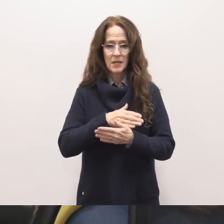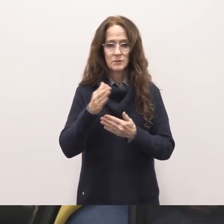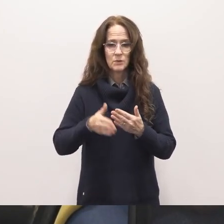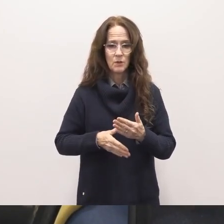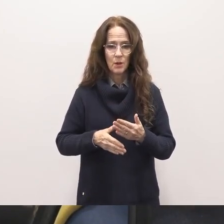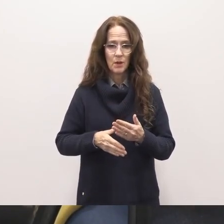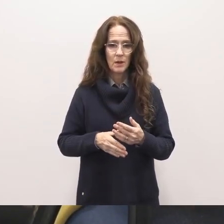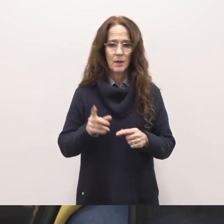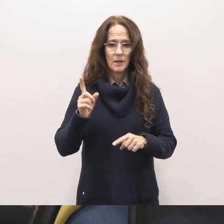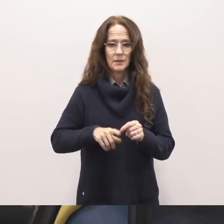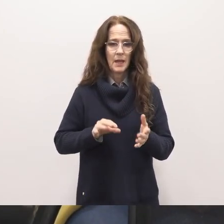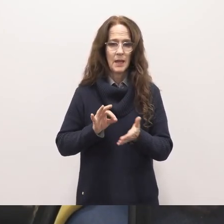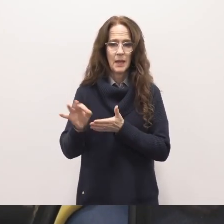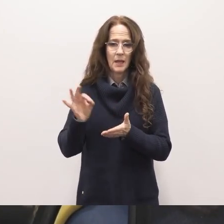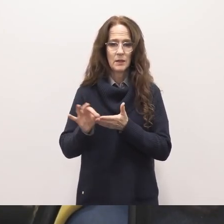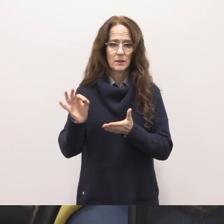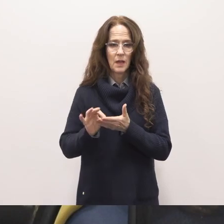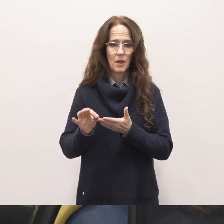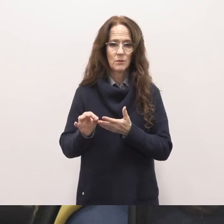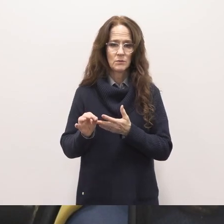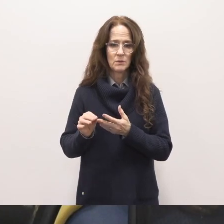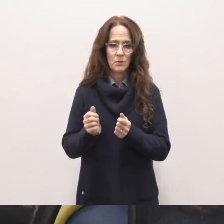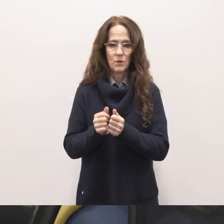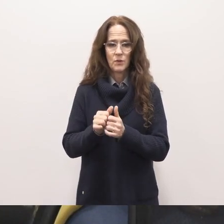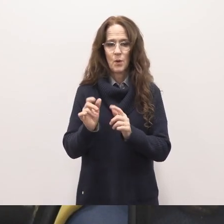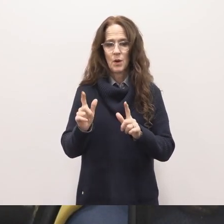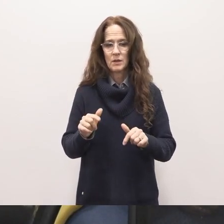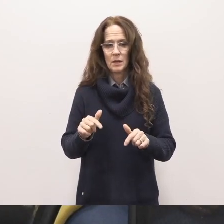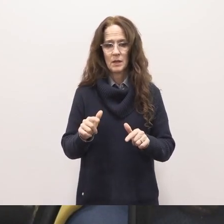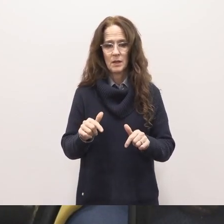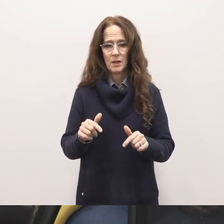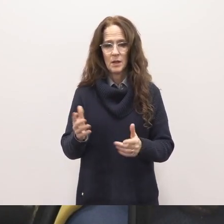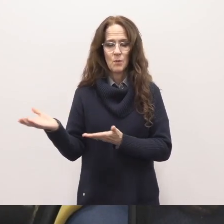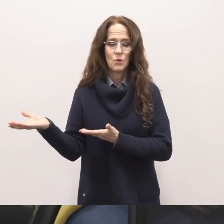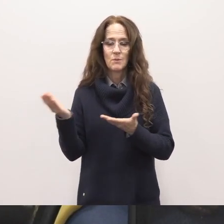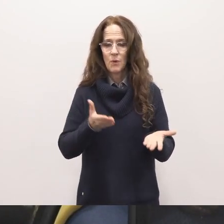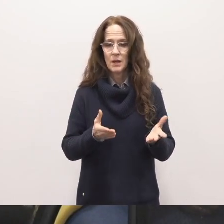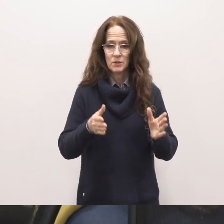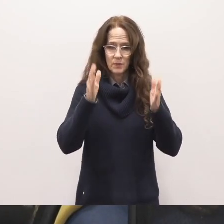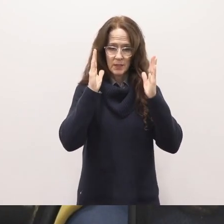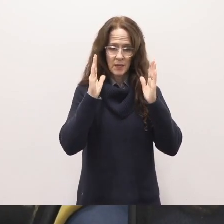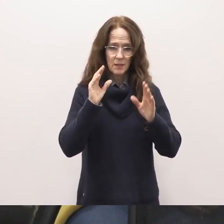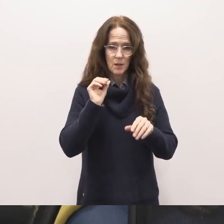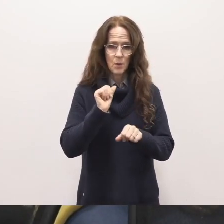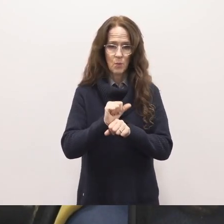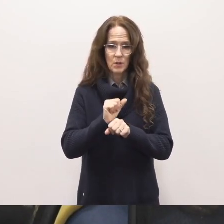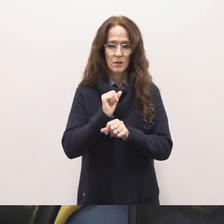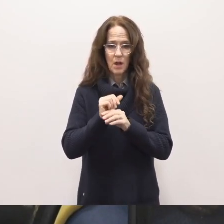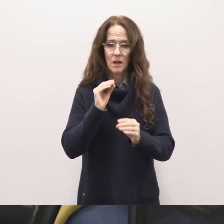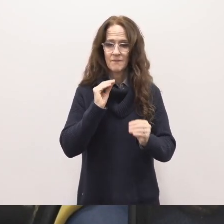you can't count that in your attendance. So we brought that to management's attention. They're working on rectifying that.